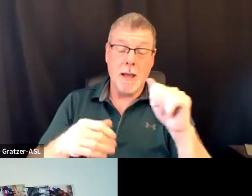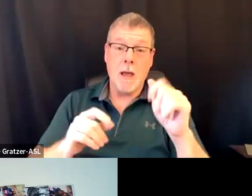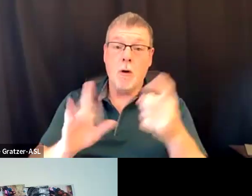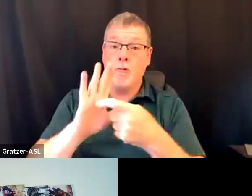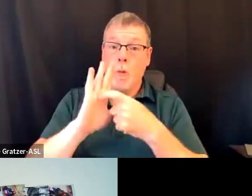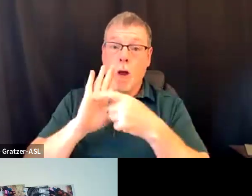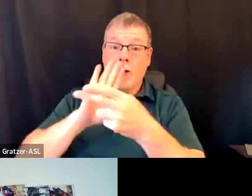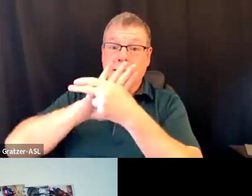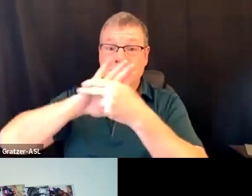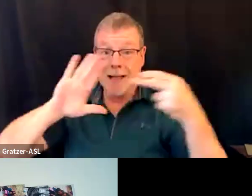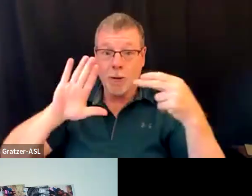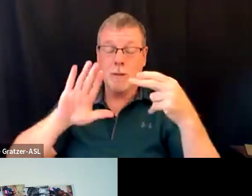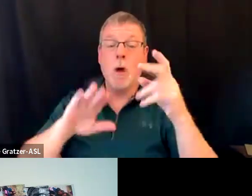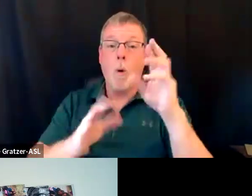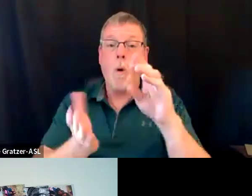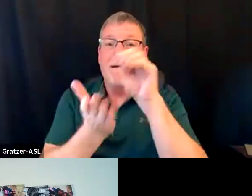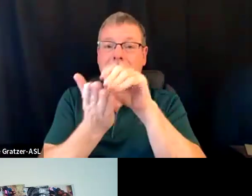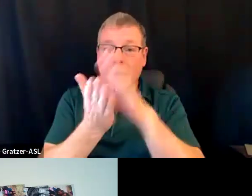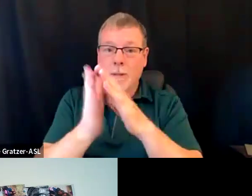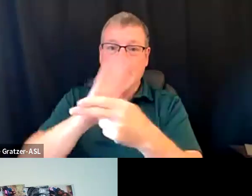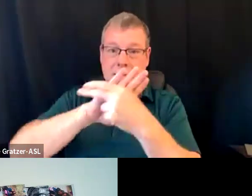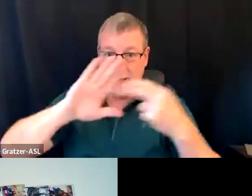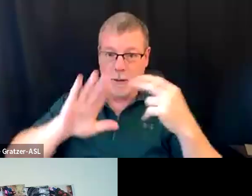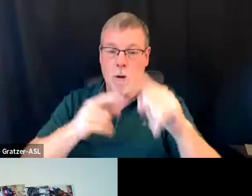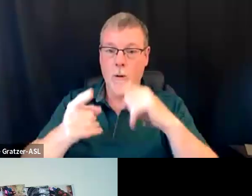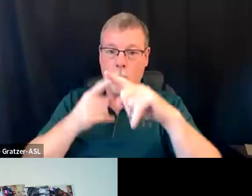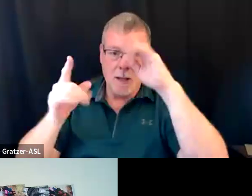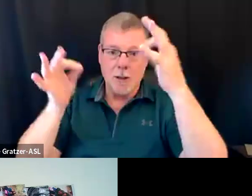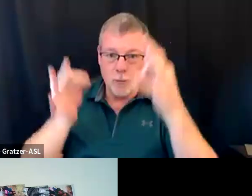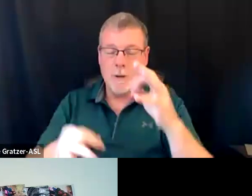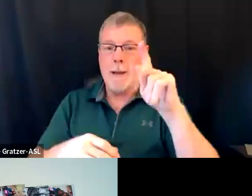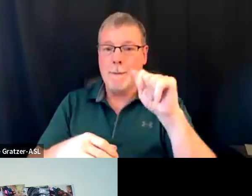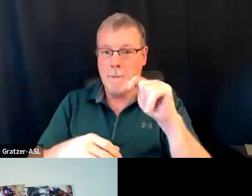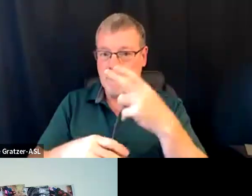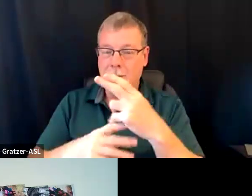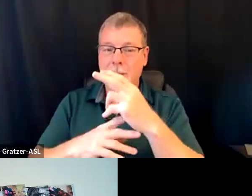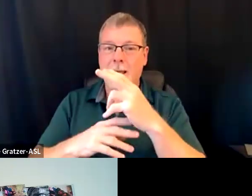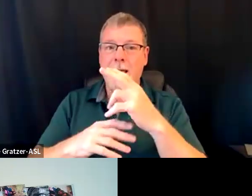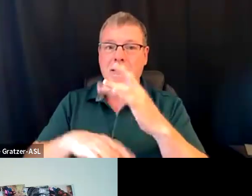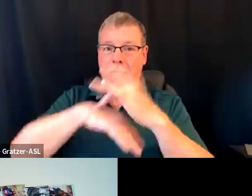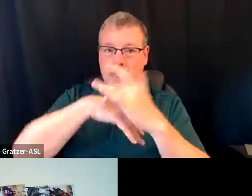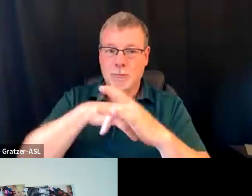or documentation of a diagnosis when determining PATH eligibility status and enrollment.